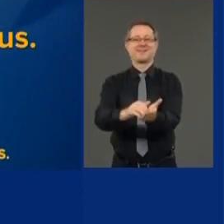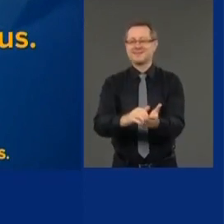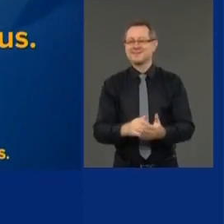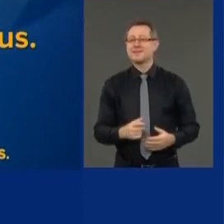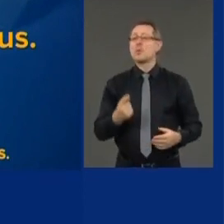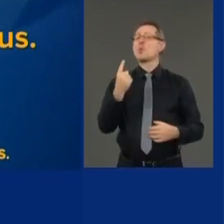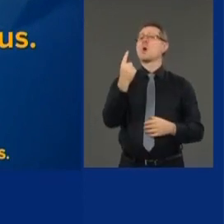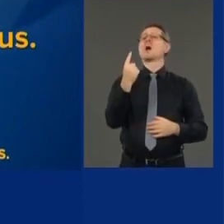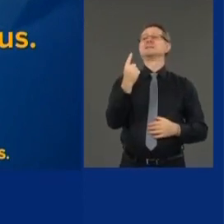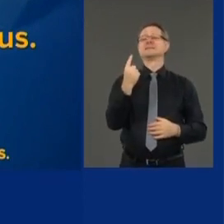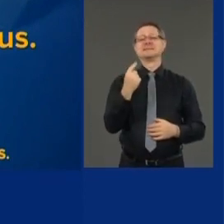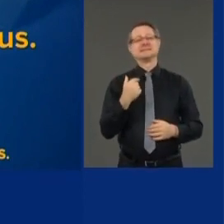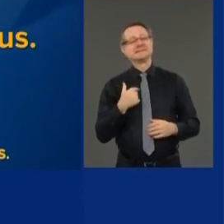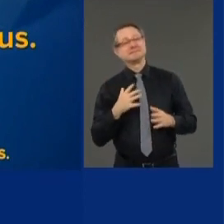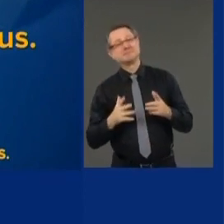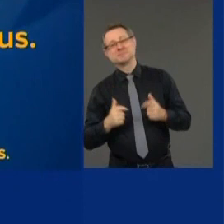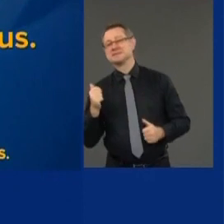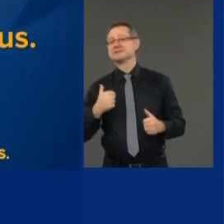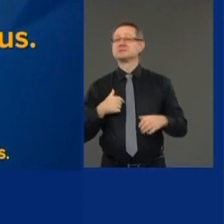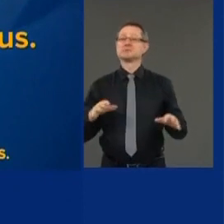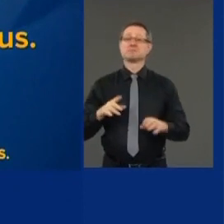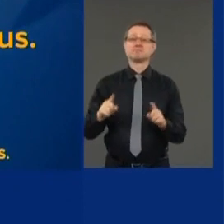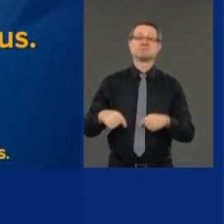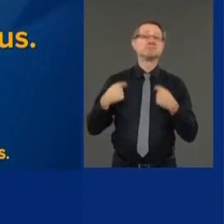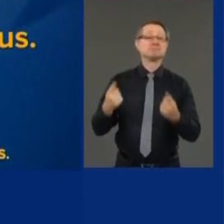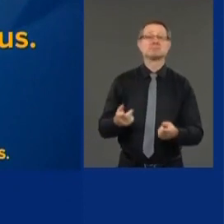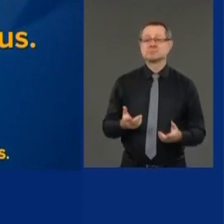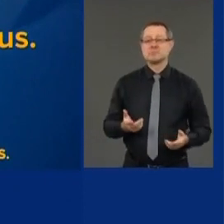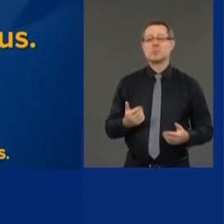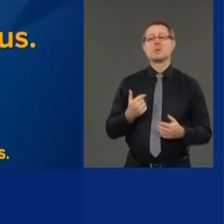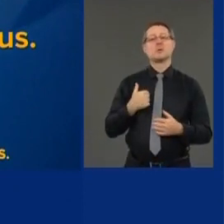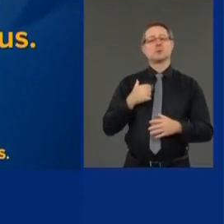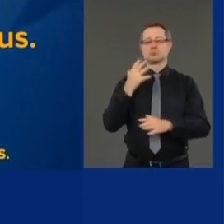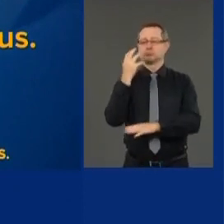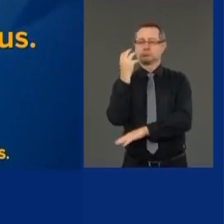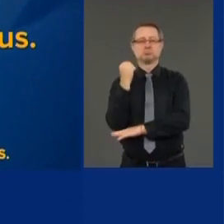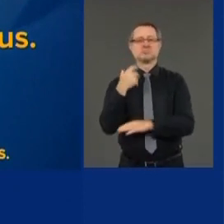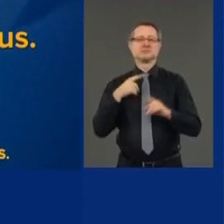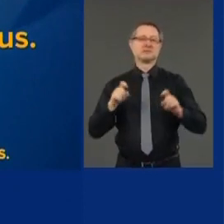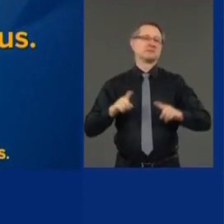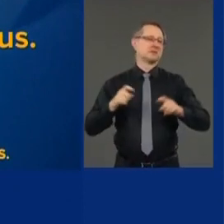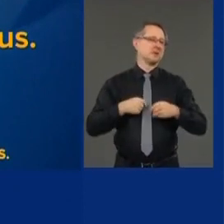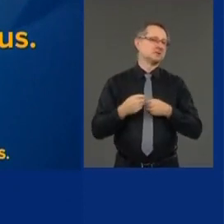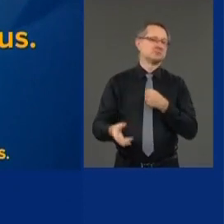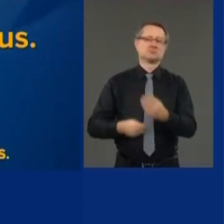ECONOMY. THERE'S NO TWO WAYS ABOUT THAT. ONE OF THE BEST THINGS WE'VE